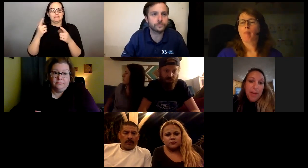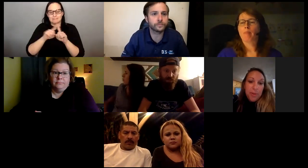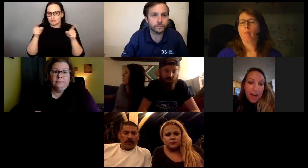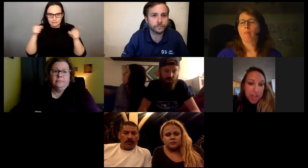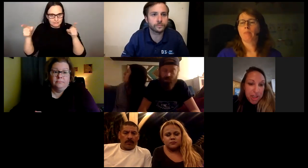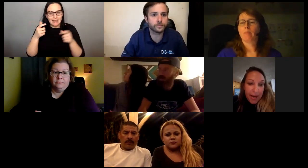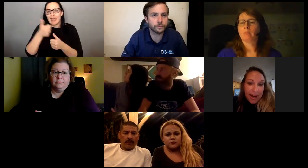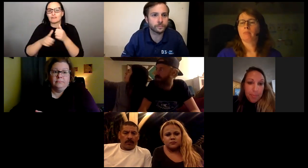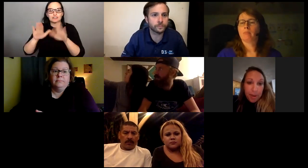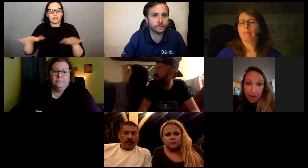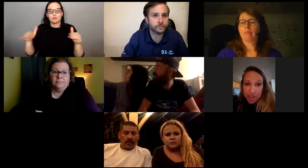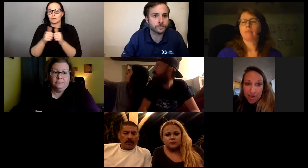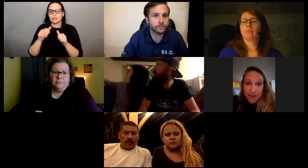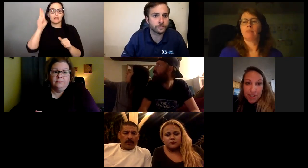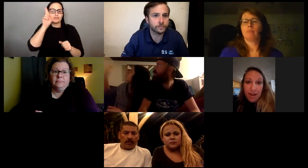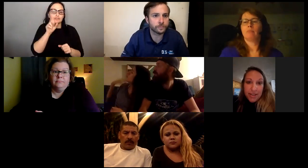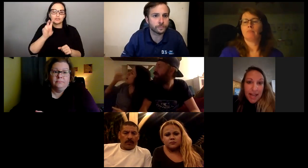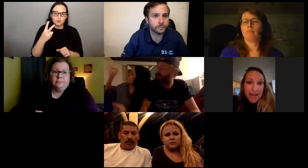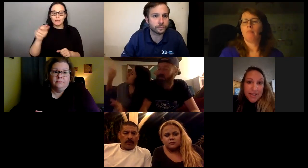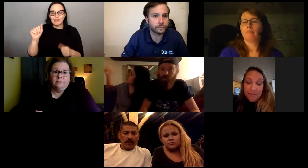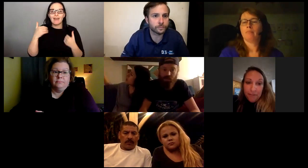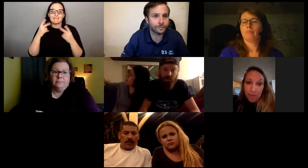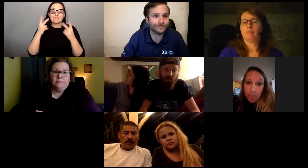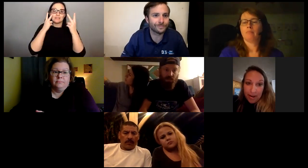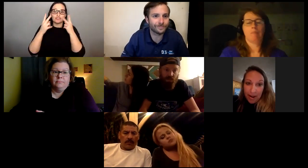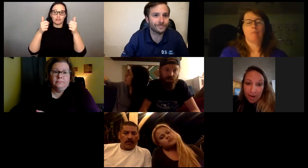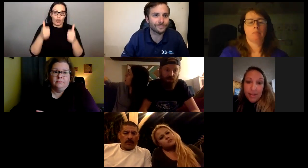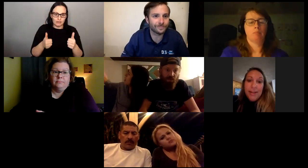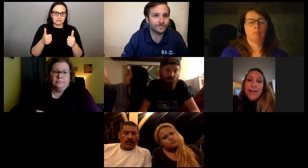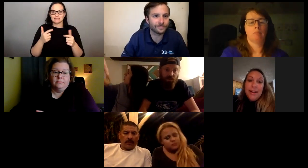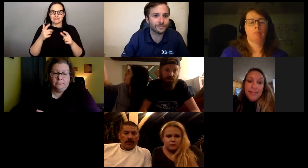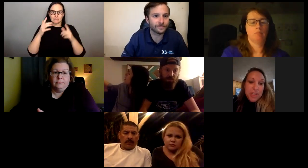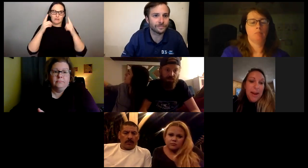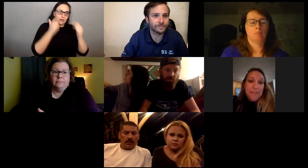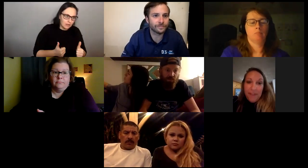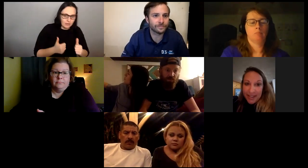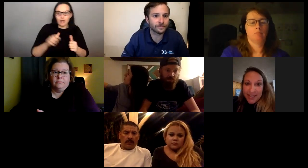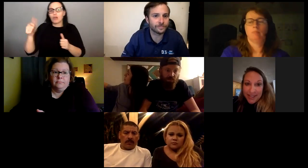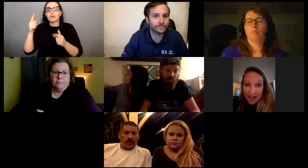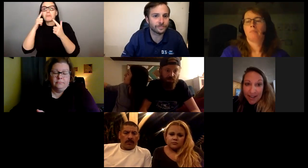with ush2a has a progression of vision loss that is different from one another